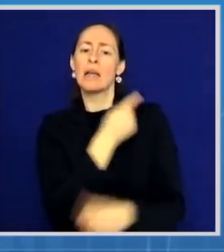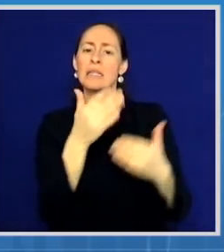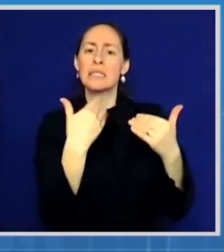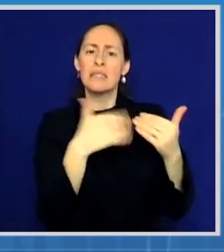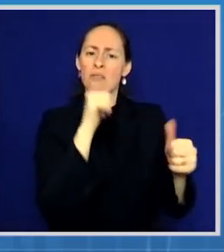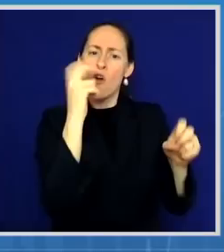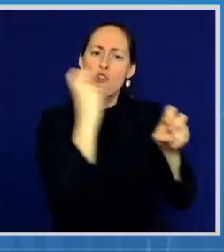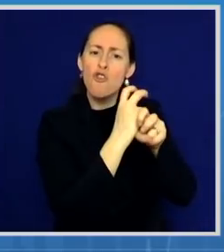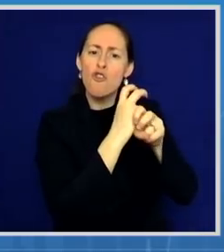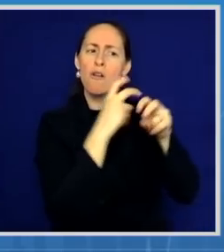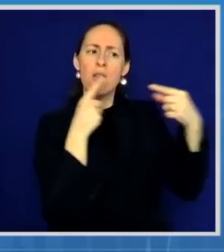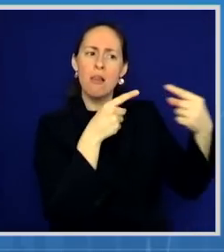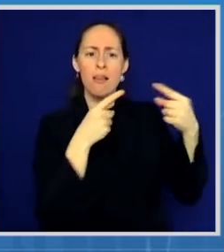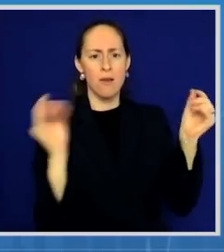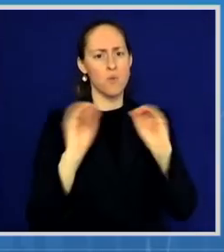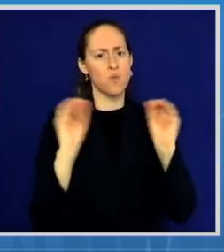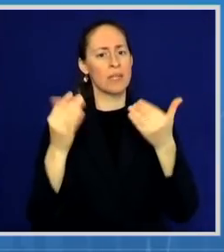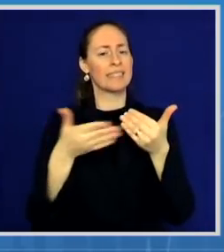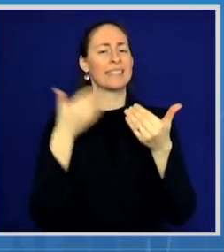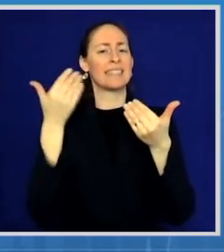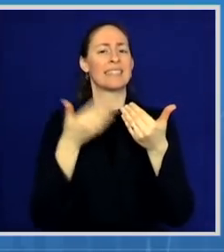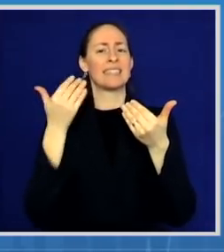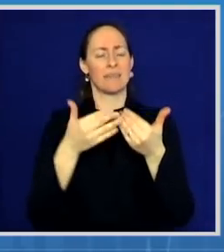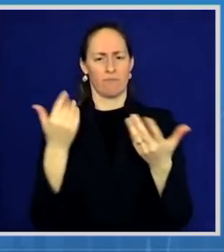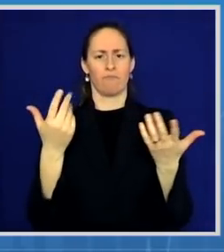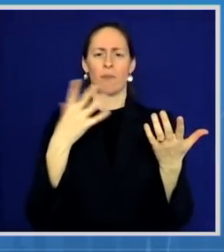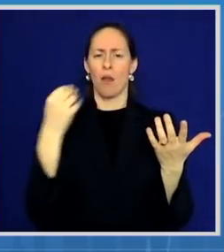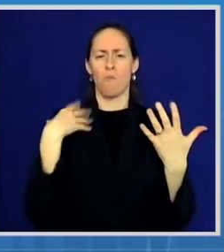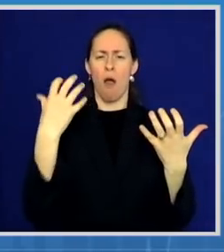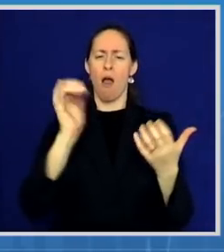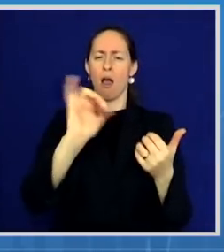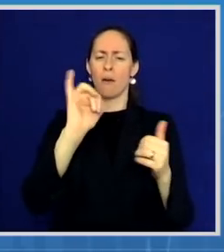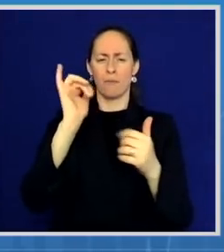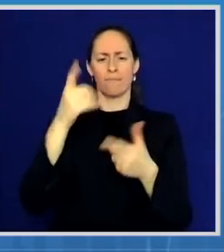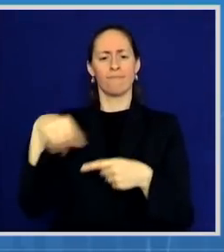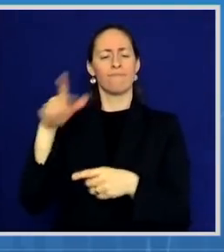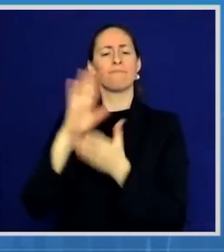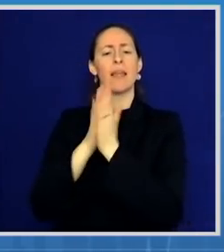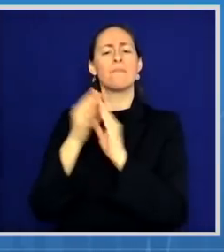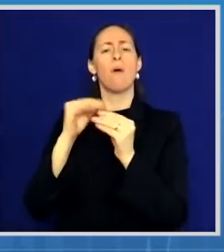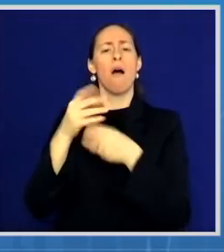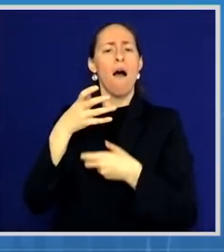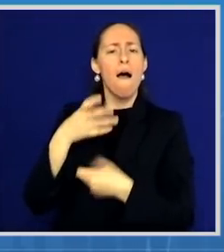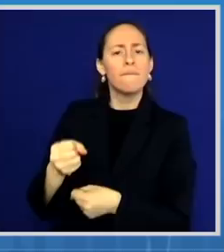strengthening confidence in the vaccine, by getting Americans facts and answering their questions,